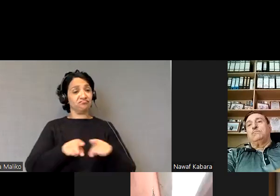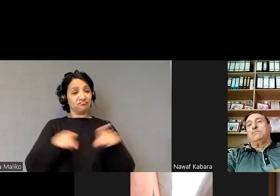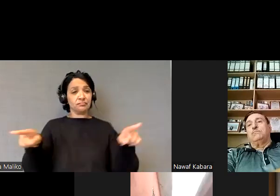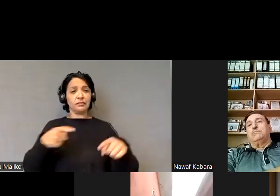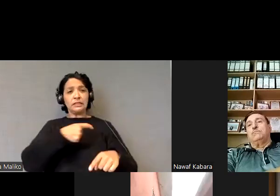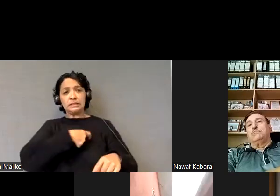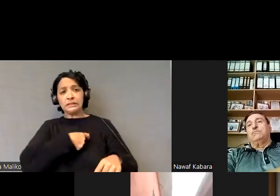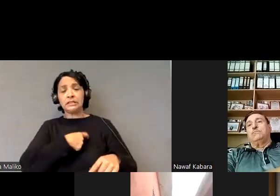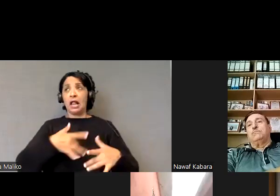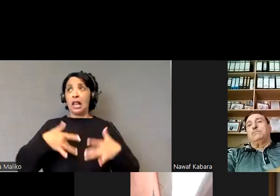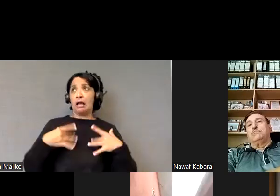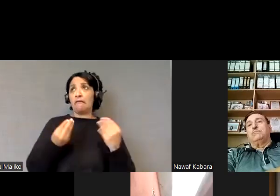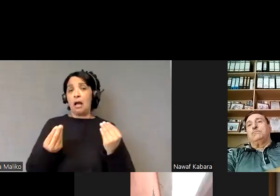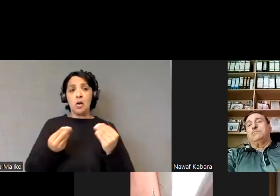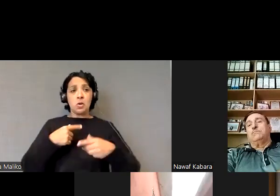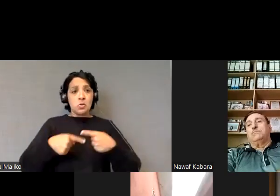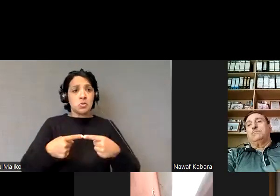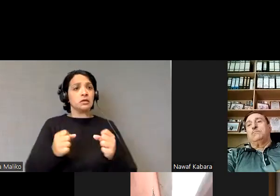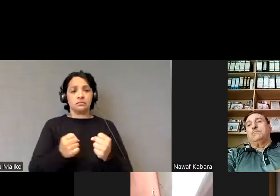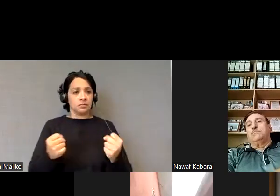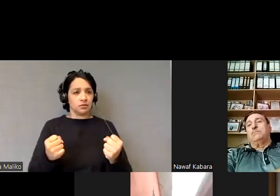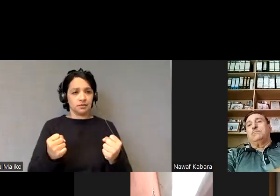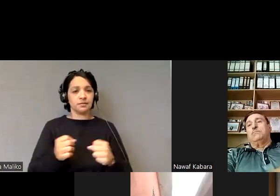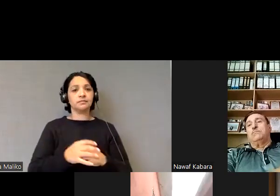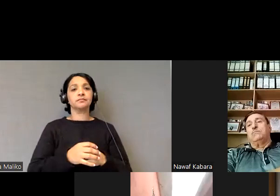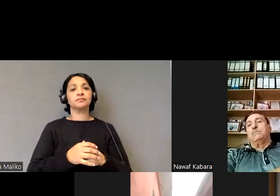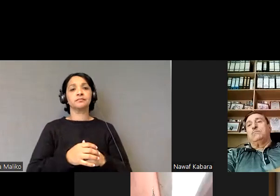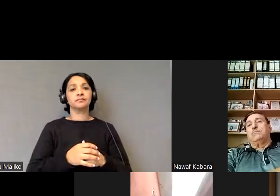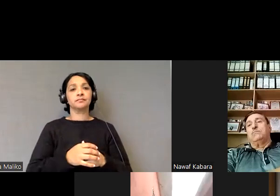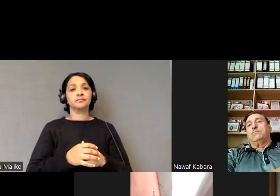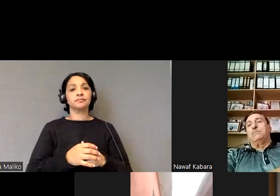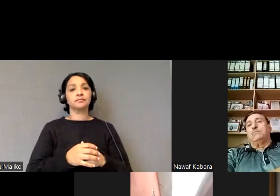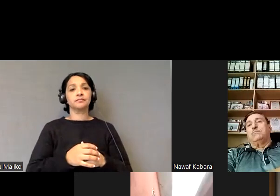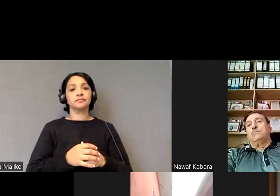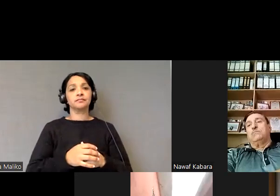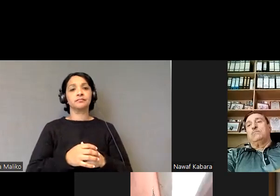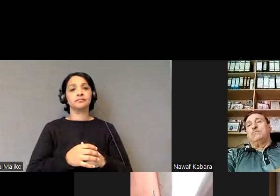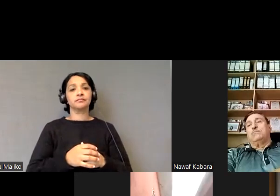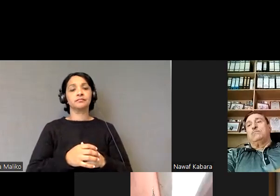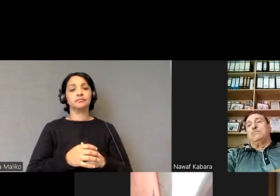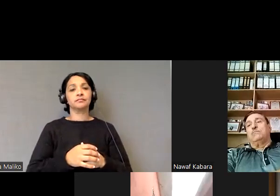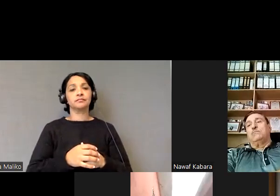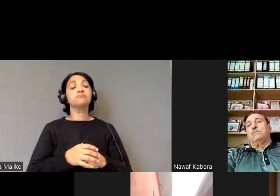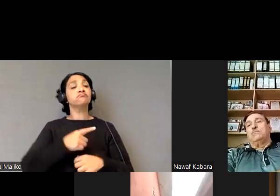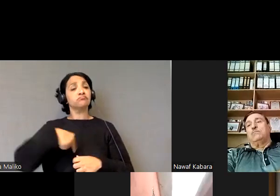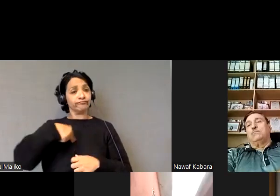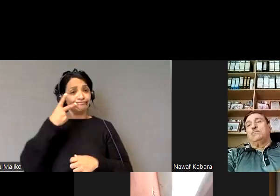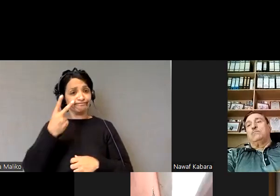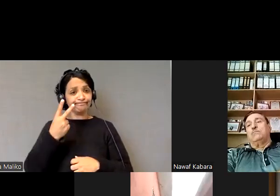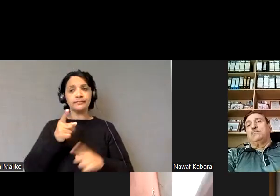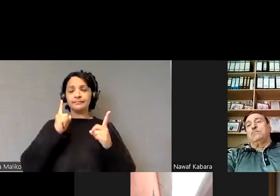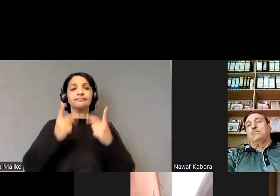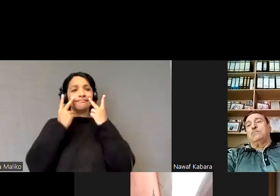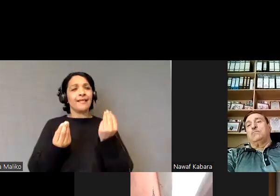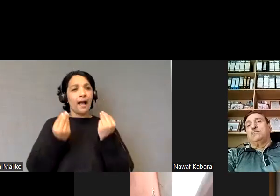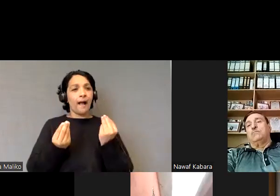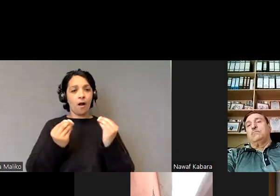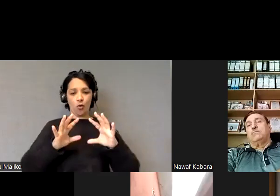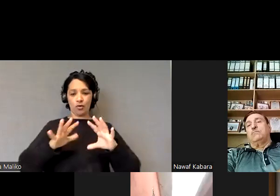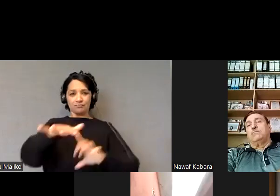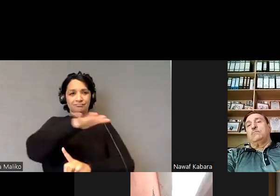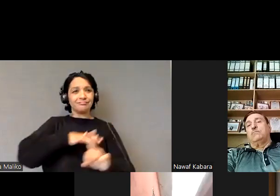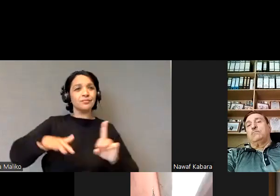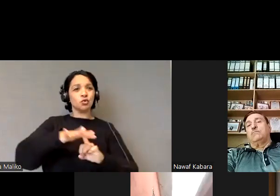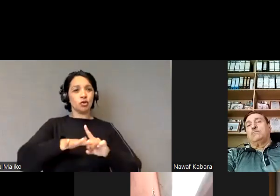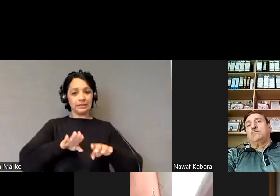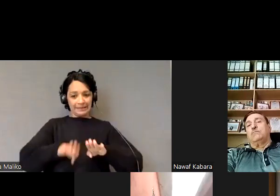These are steps states need to create an enabling environment so persons with disabilities can